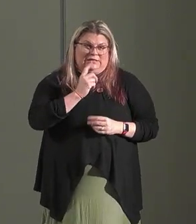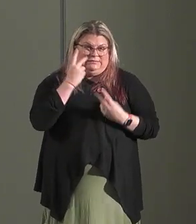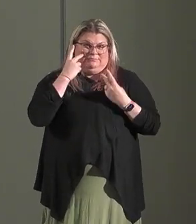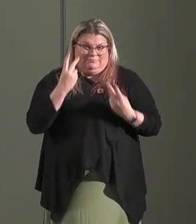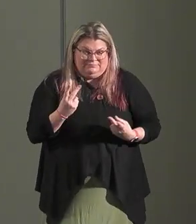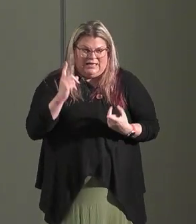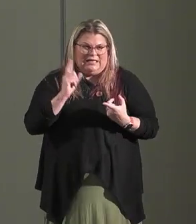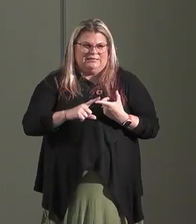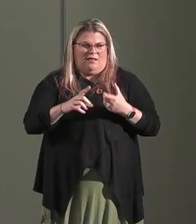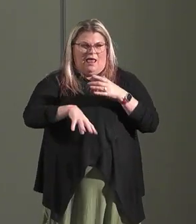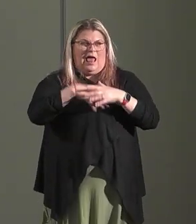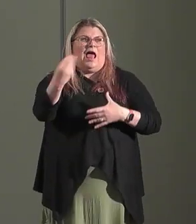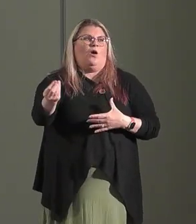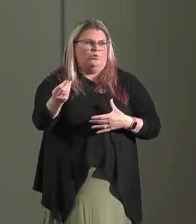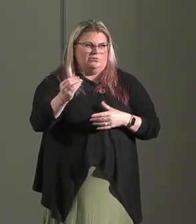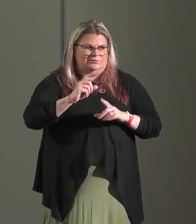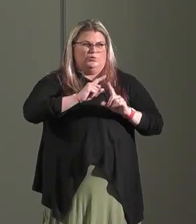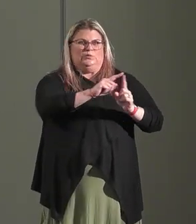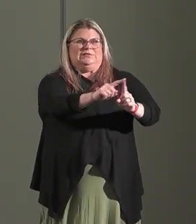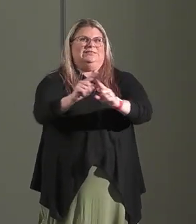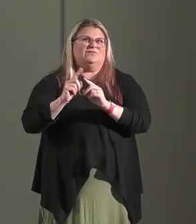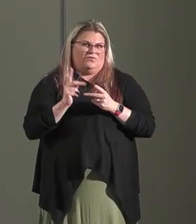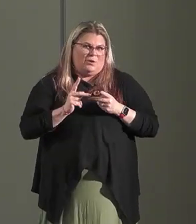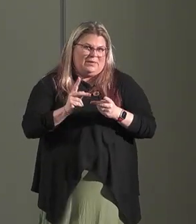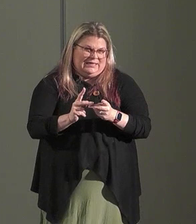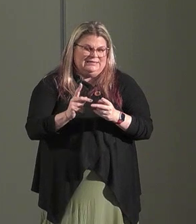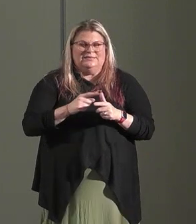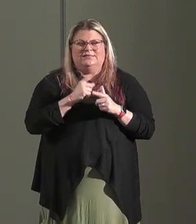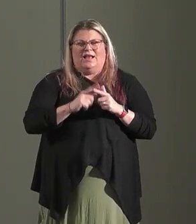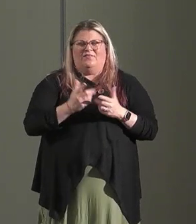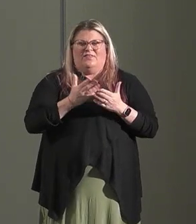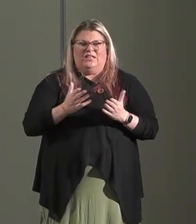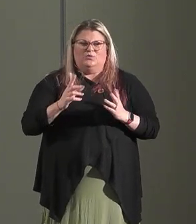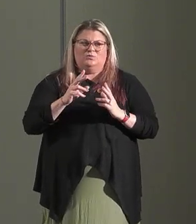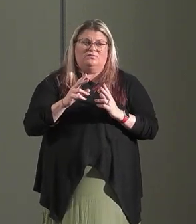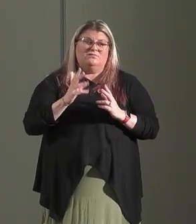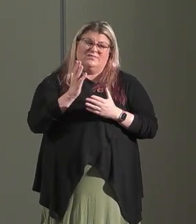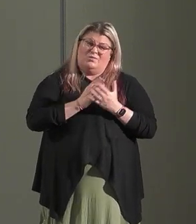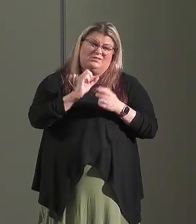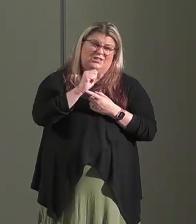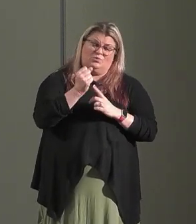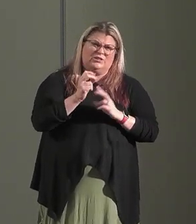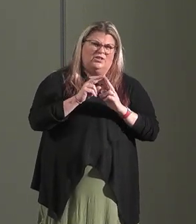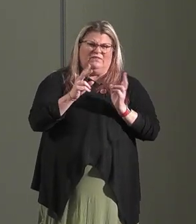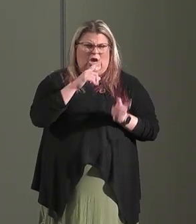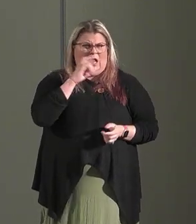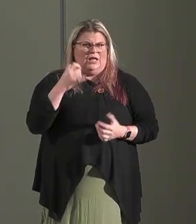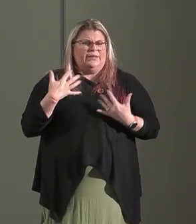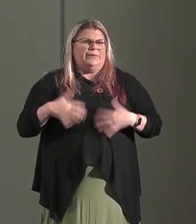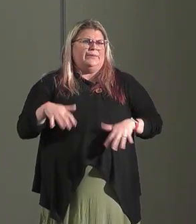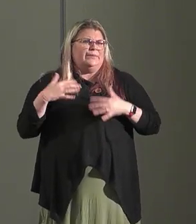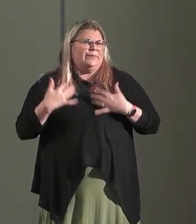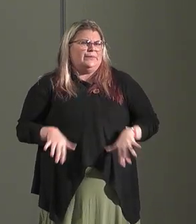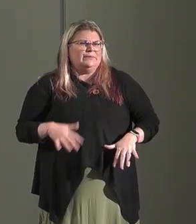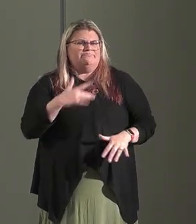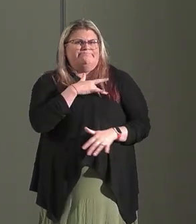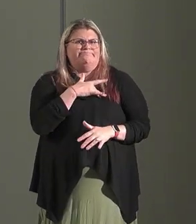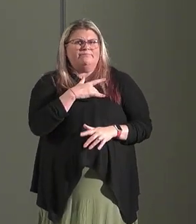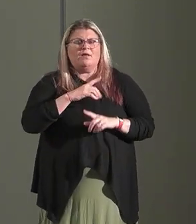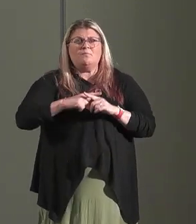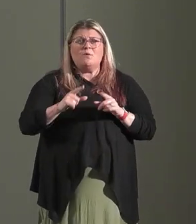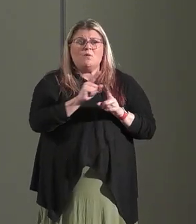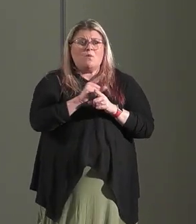into urban places. And things were, ugly in some situations. In addition to those things I was